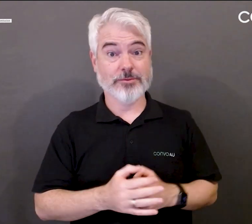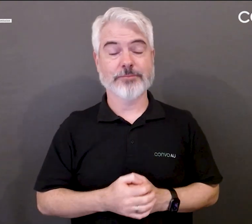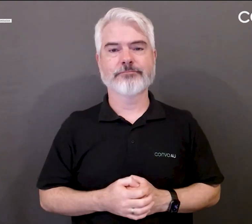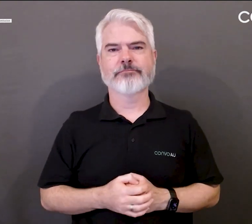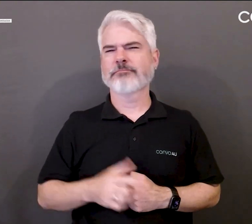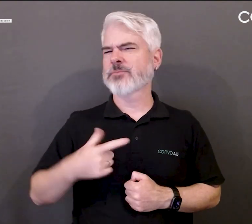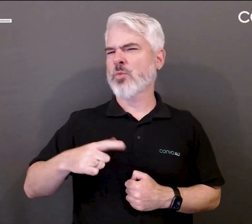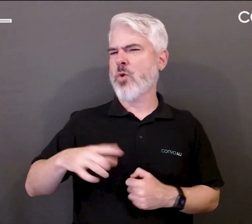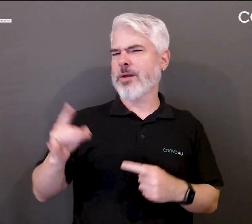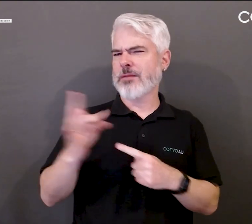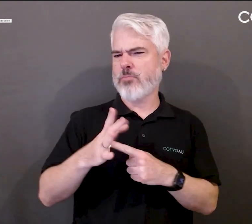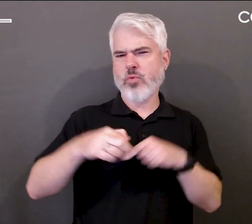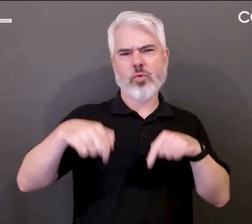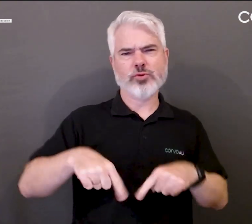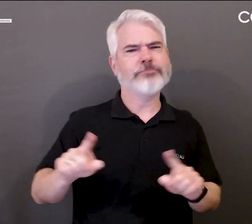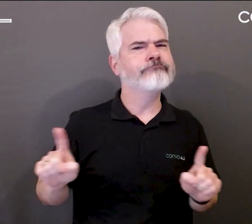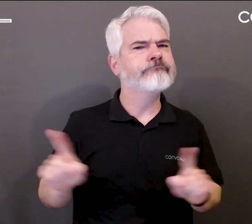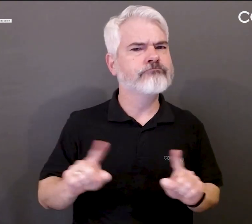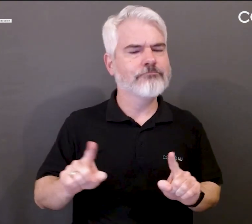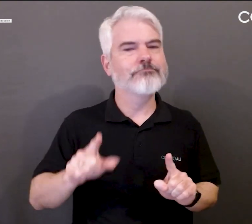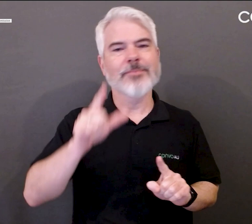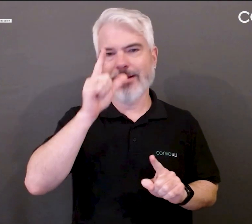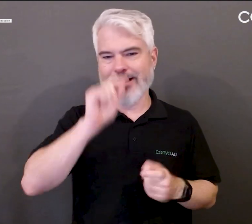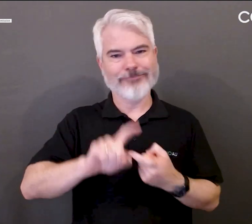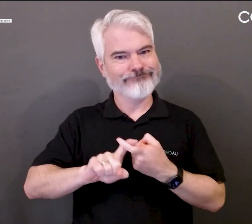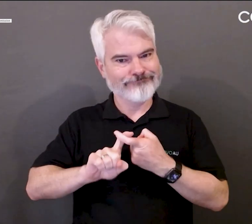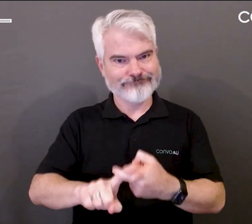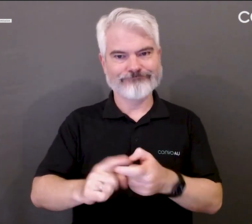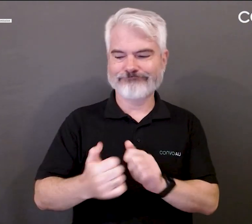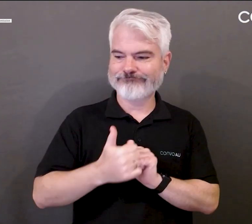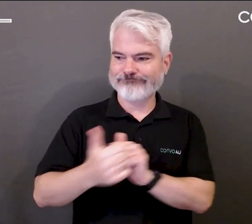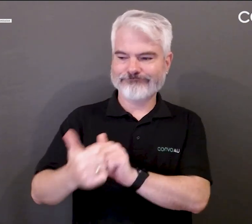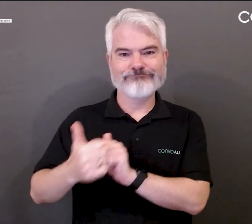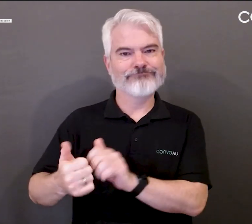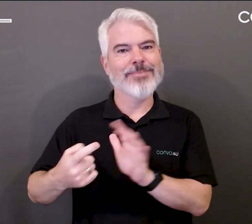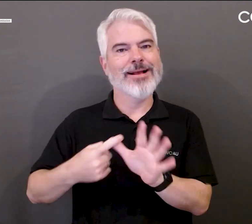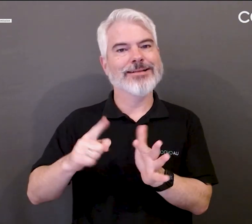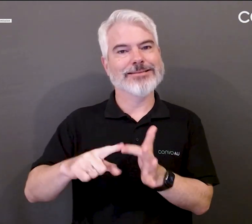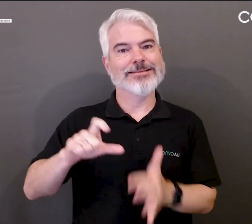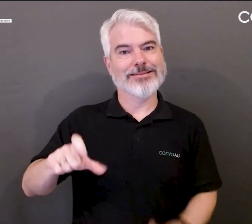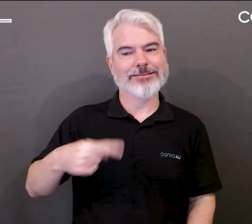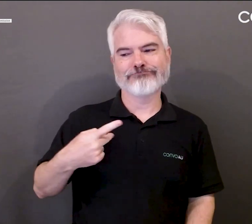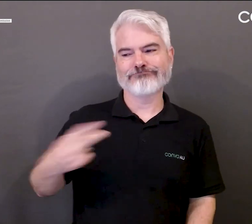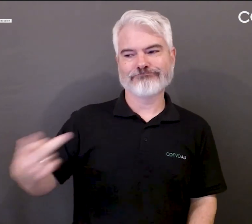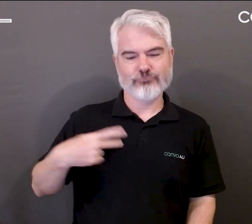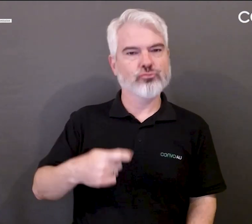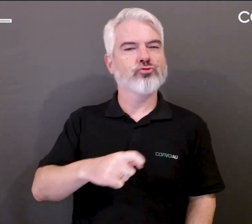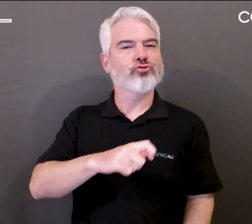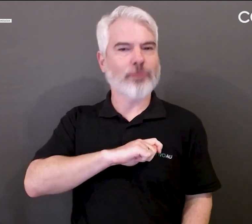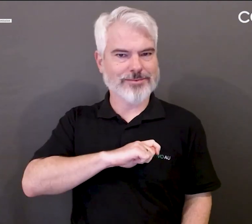This will make sure we keep trust between Convo Australia and the AEC